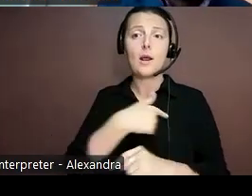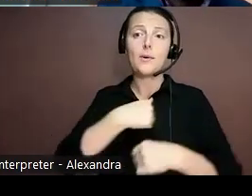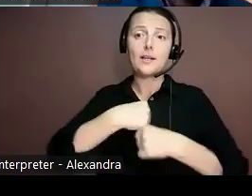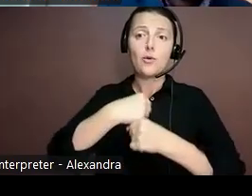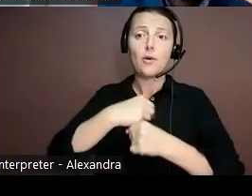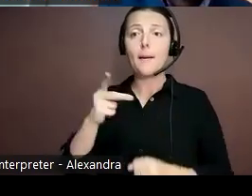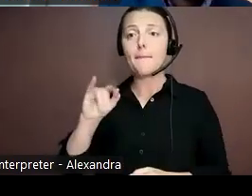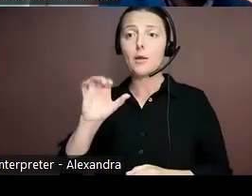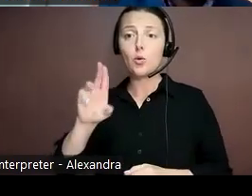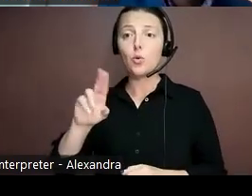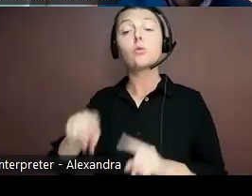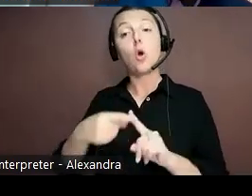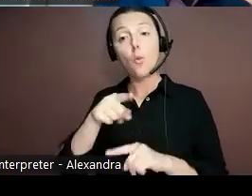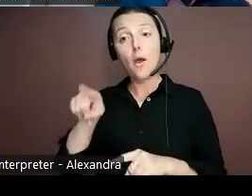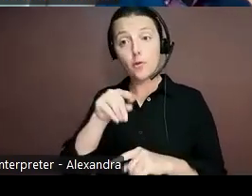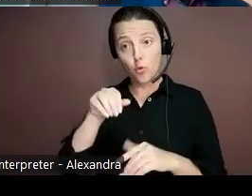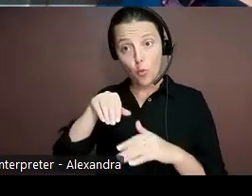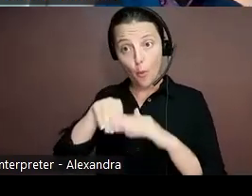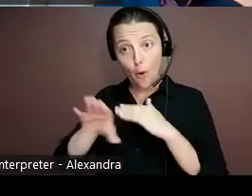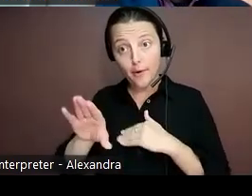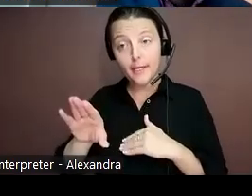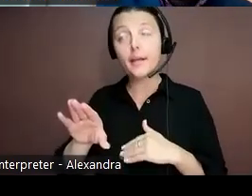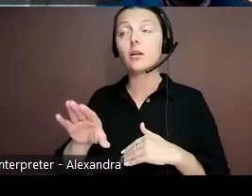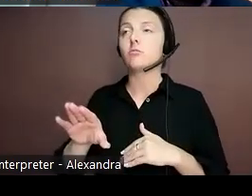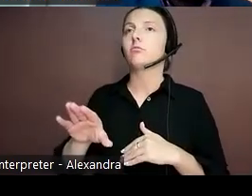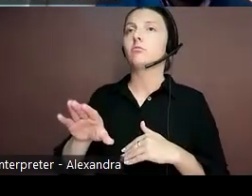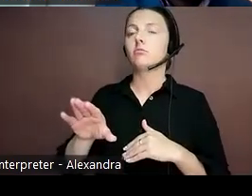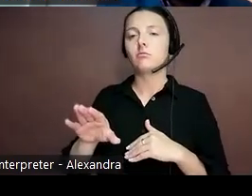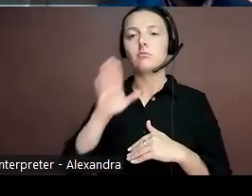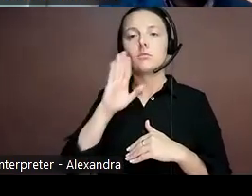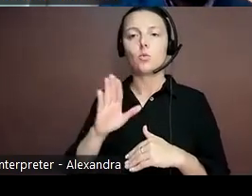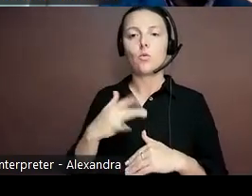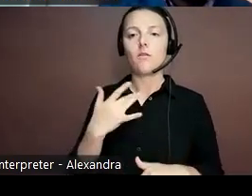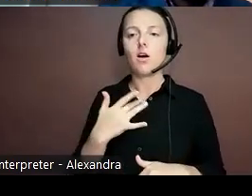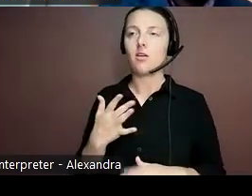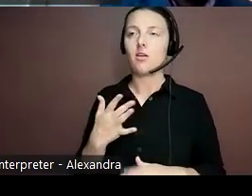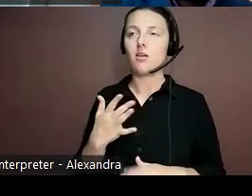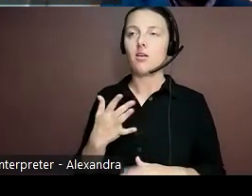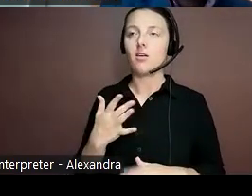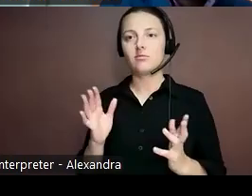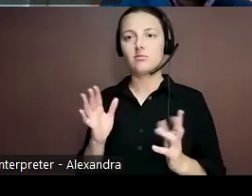in there uh you know that you'll get a feel that yes this is a different kind of environment. Um,